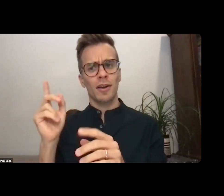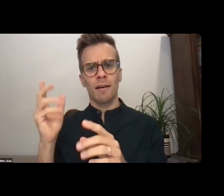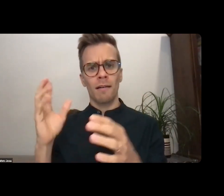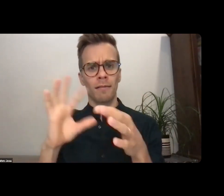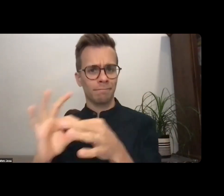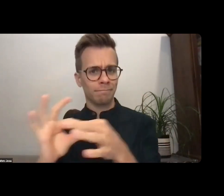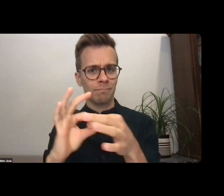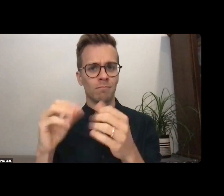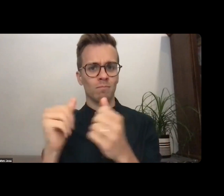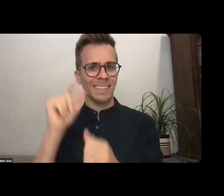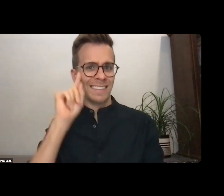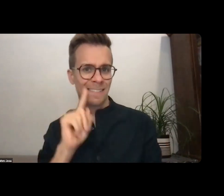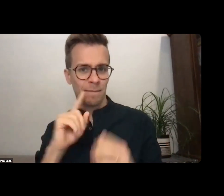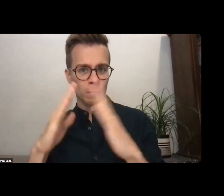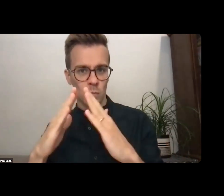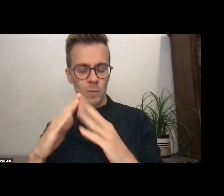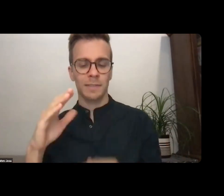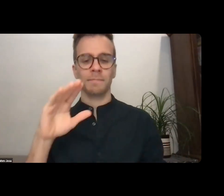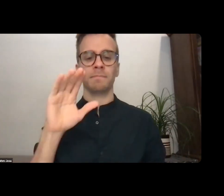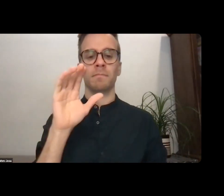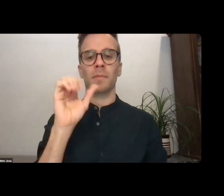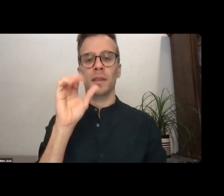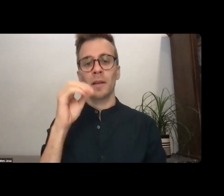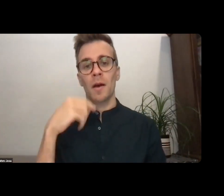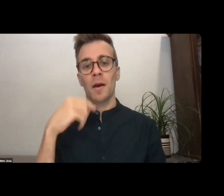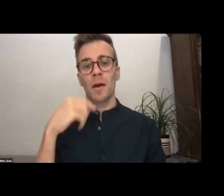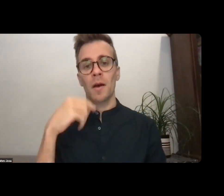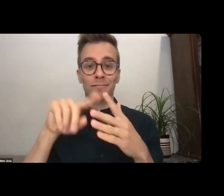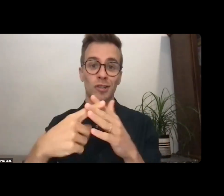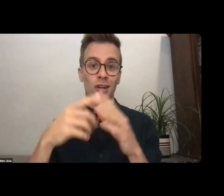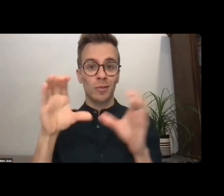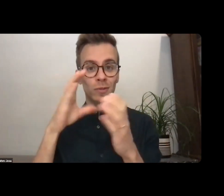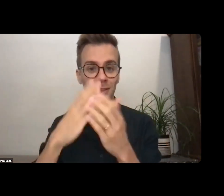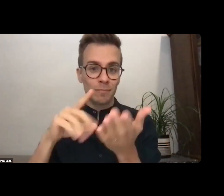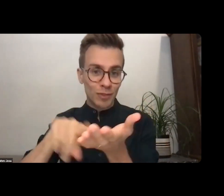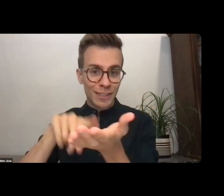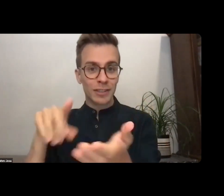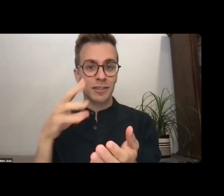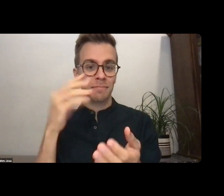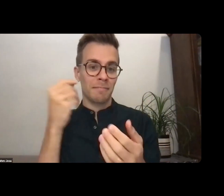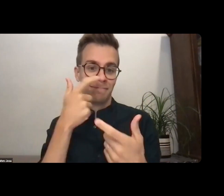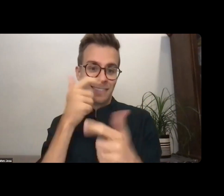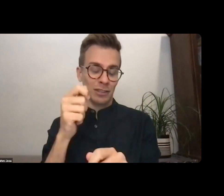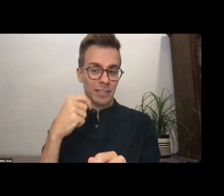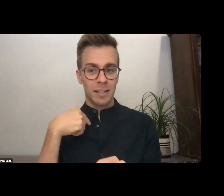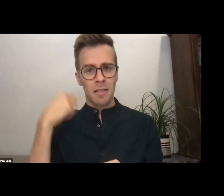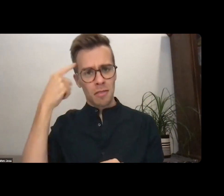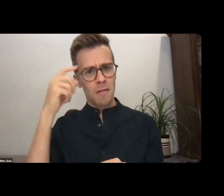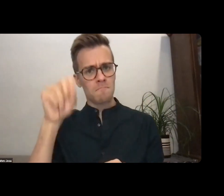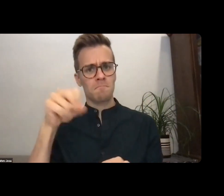I was thinking about the links with the deaf community and my degree. So I started to do some research.